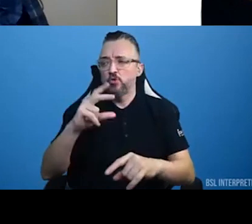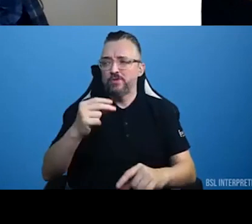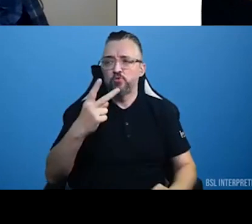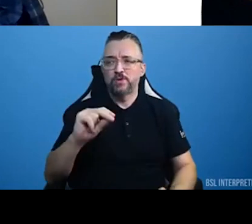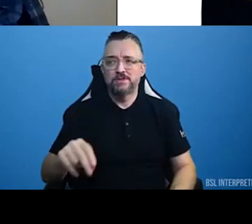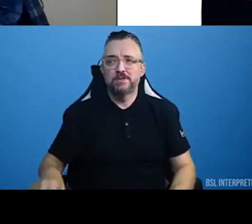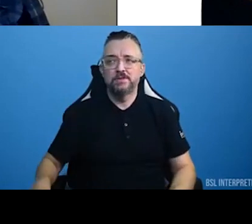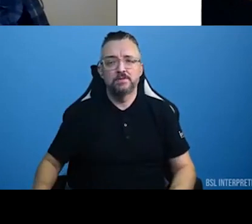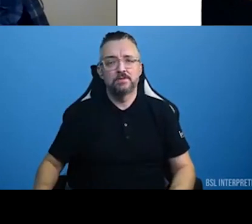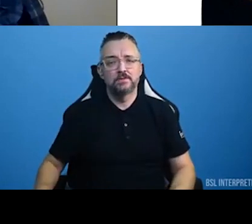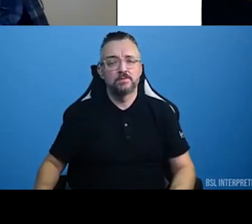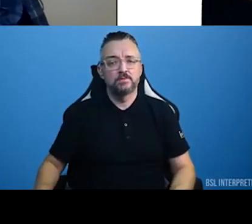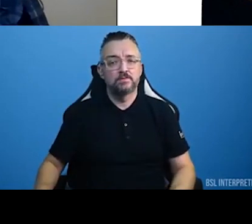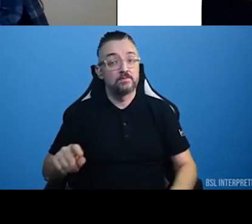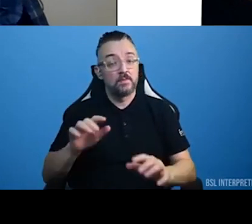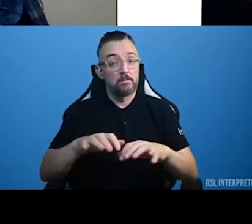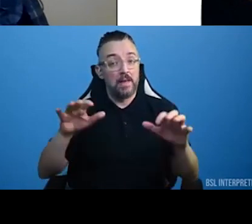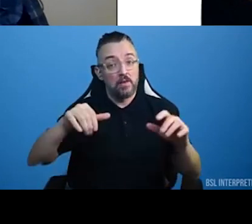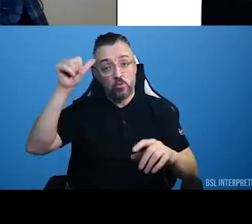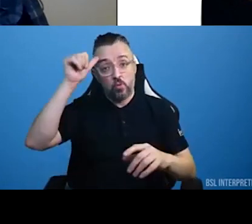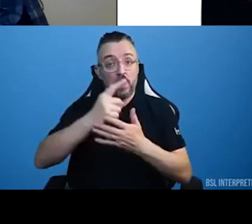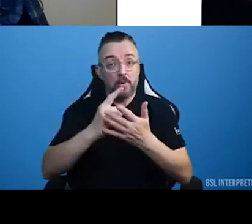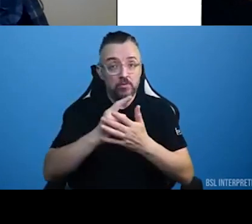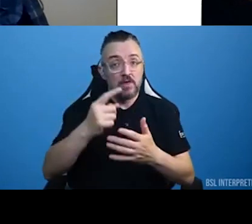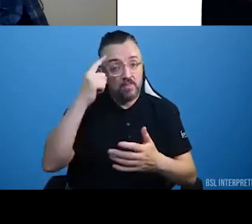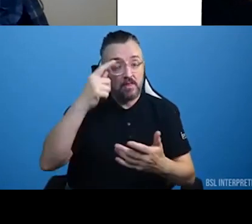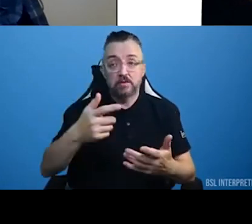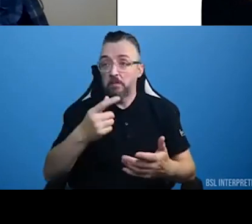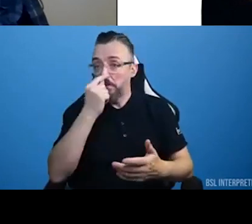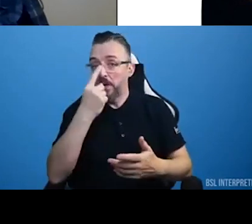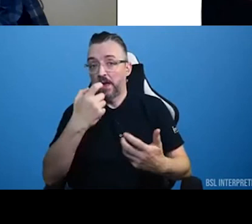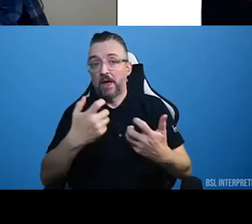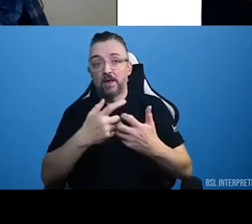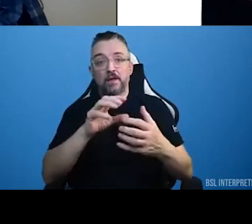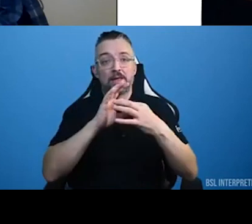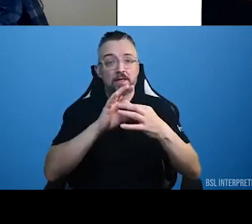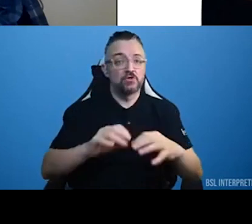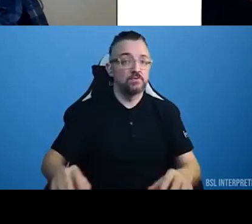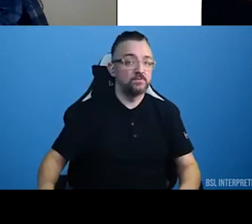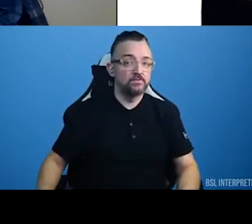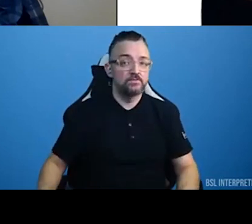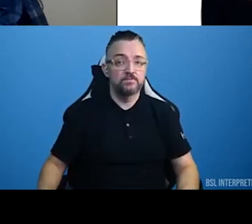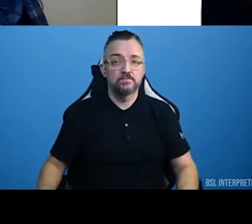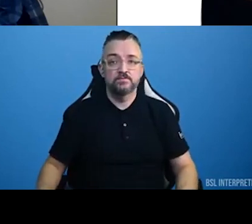So did the panel, are the panel aware of this and think it might be a model for engagement? I think Brian, you've caught me out.